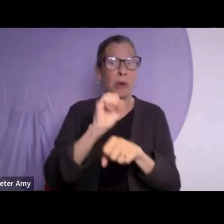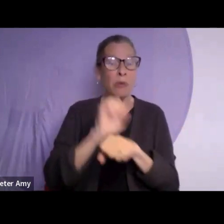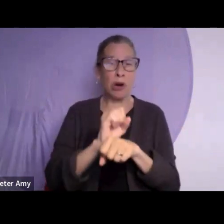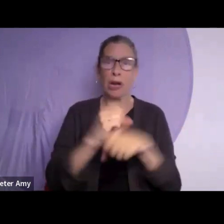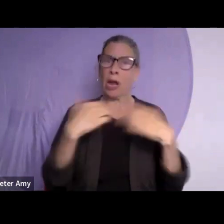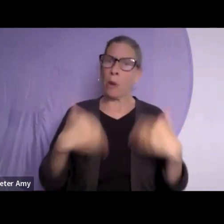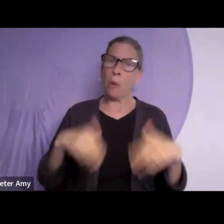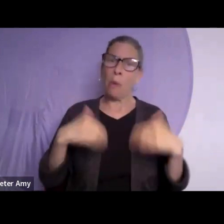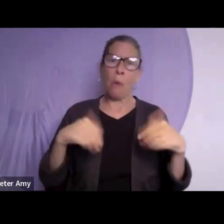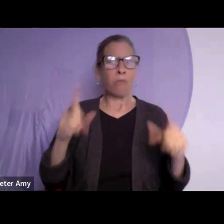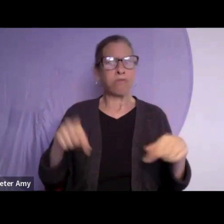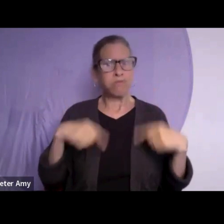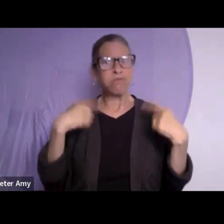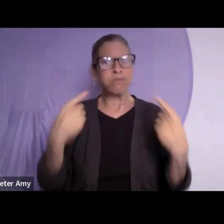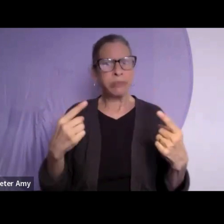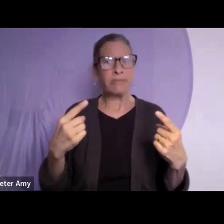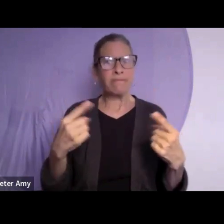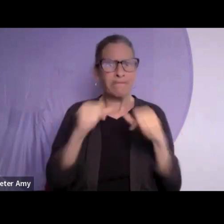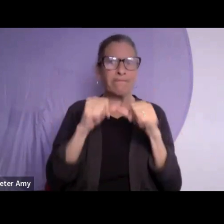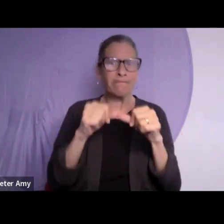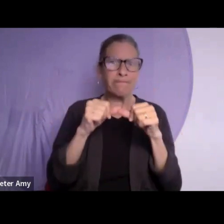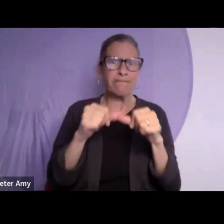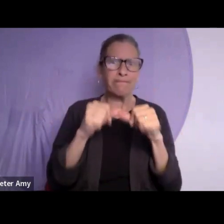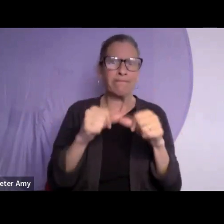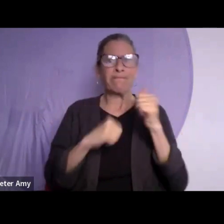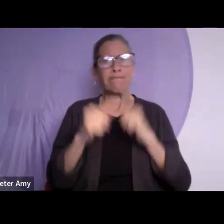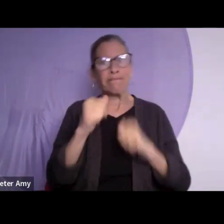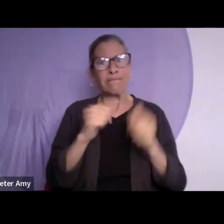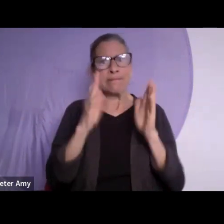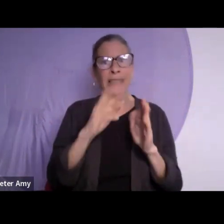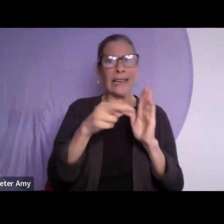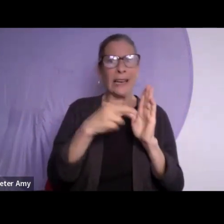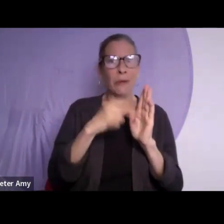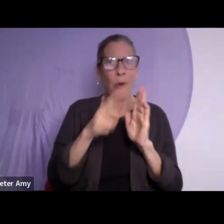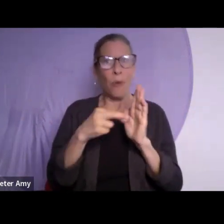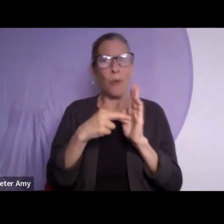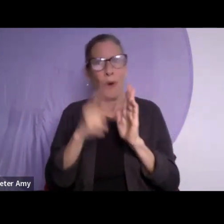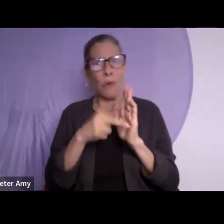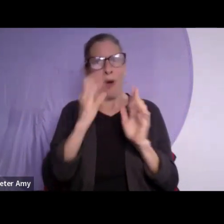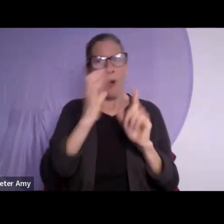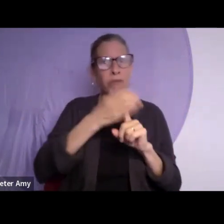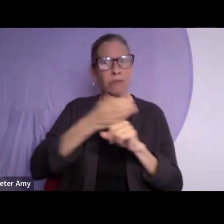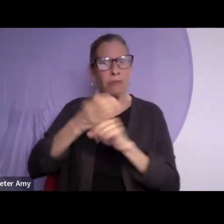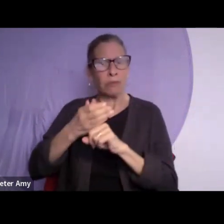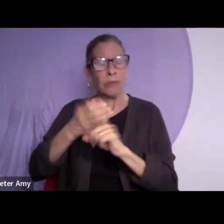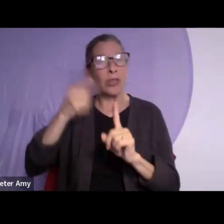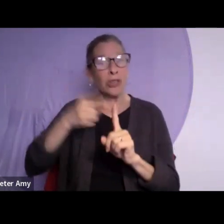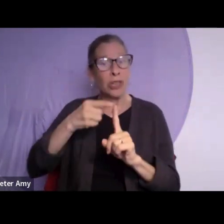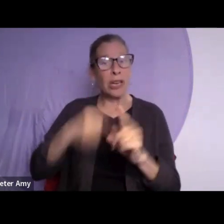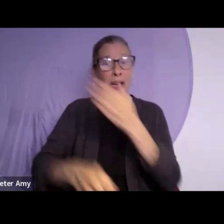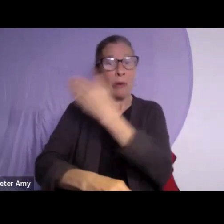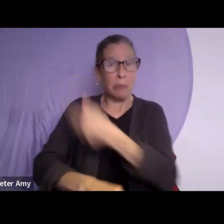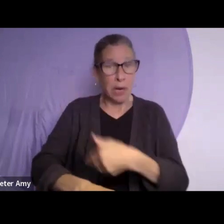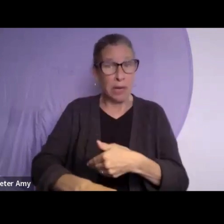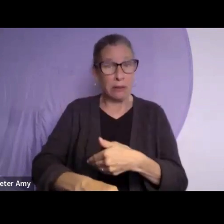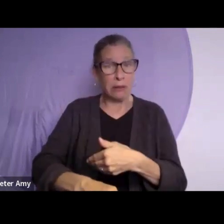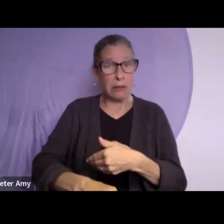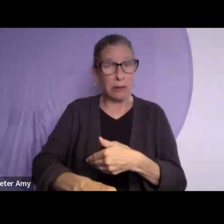getting a lot of a lot of roles, and is an amputee and what I love is when she starts in roles that aren't about her being an